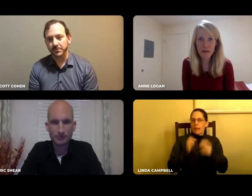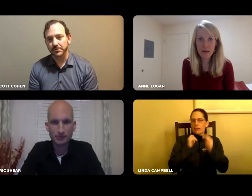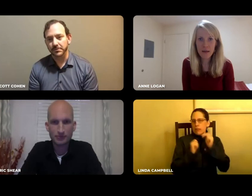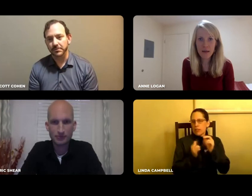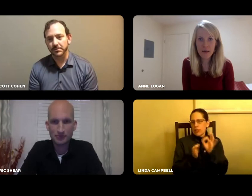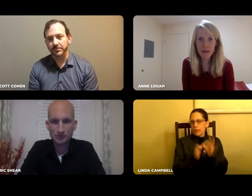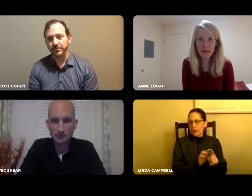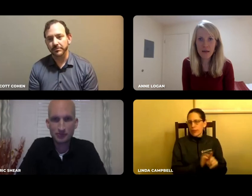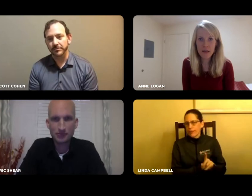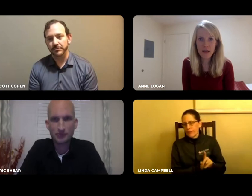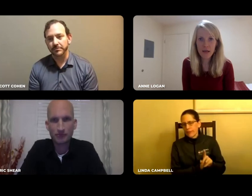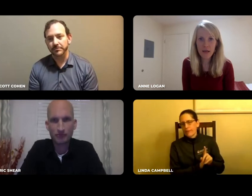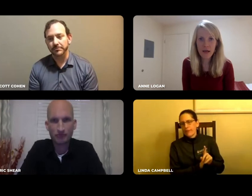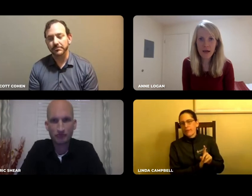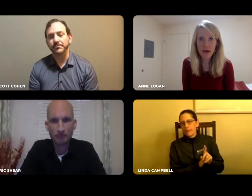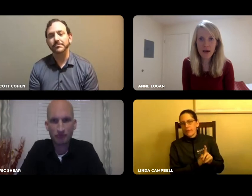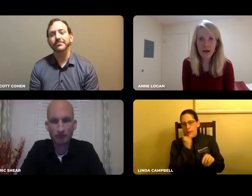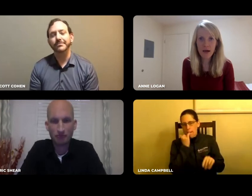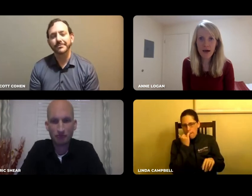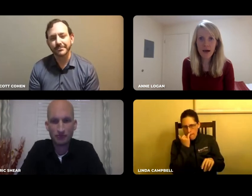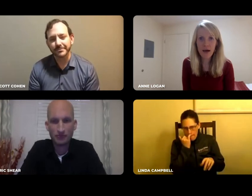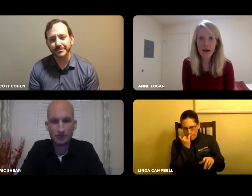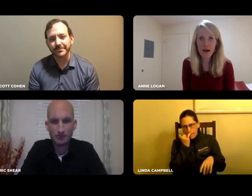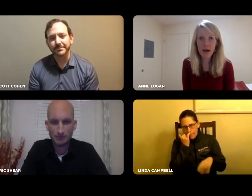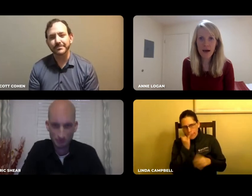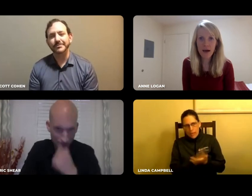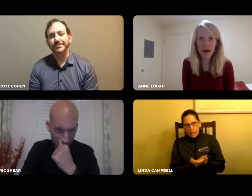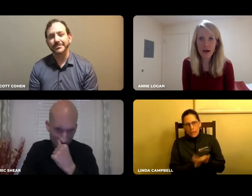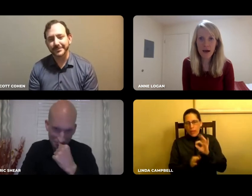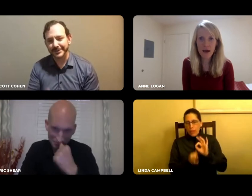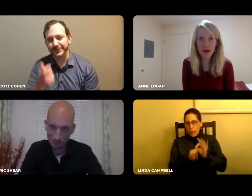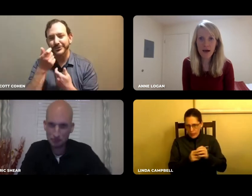first in my contract, then negotiate the interpreter as a separate piece.